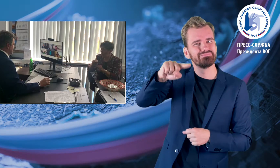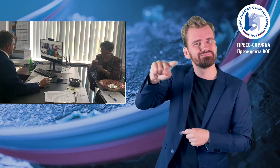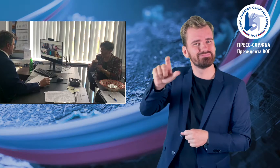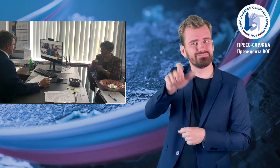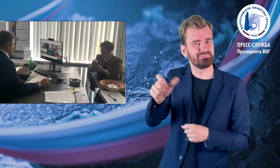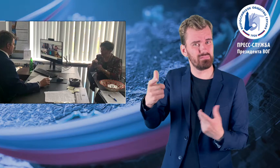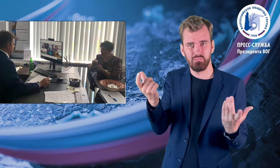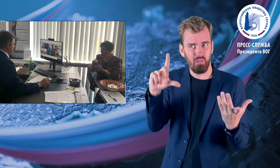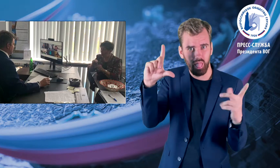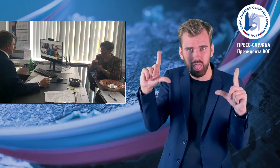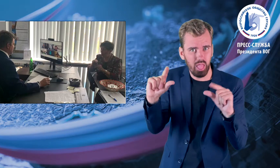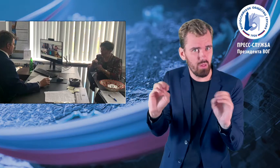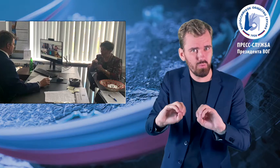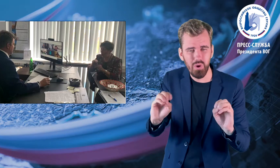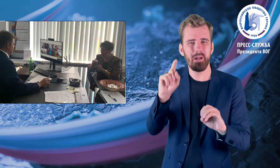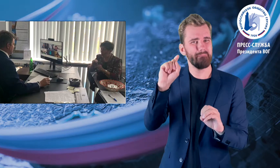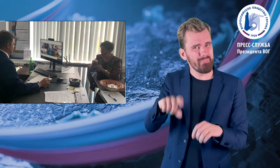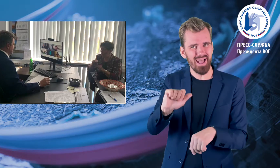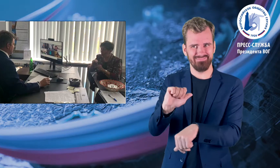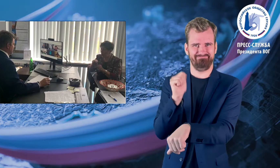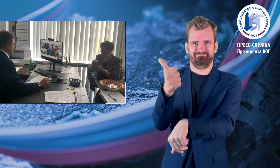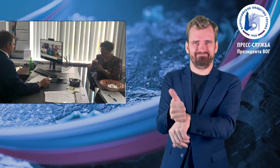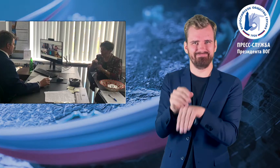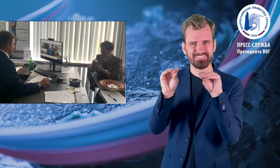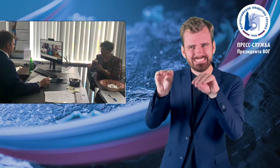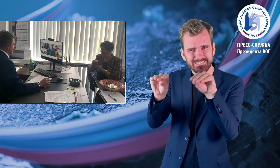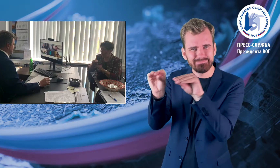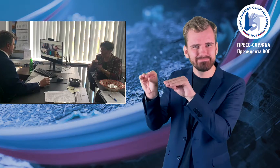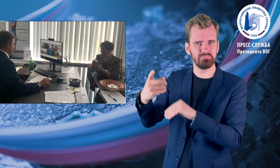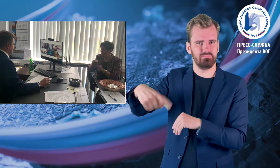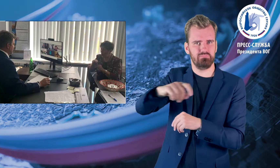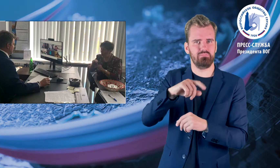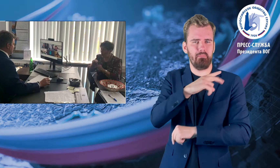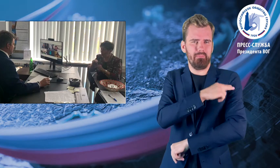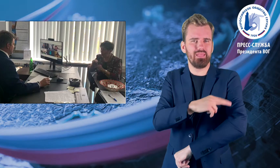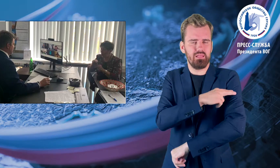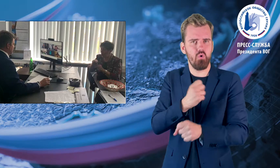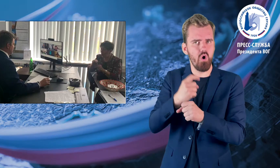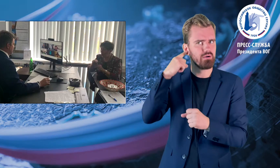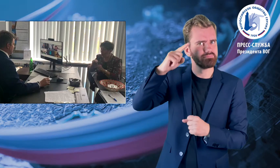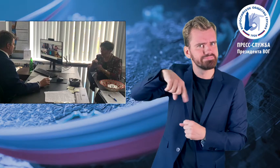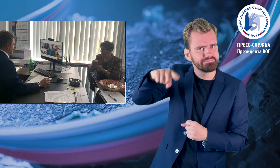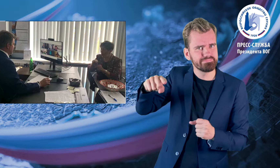a shortage of audiologists, the need for separate training